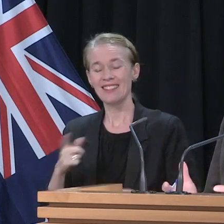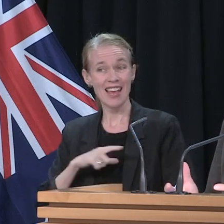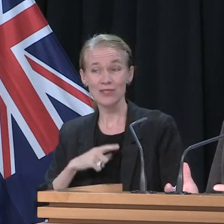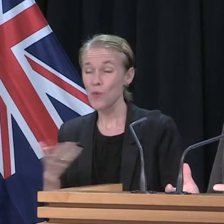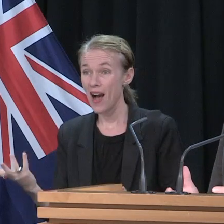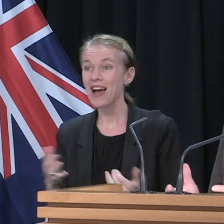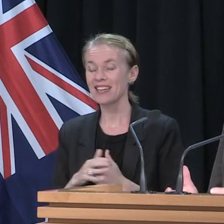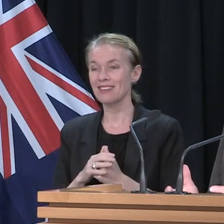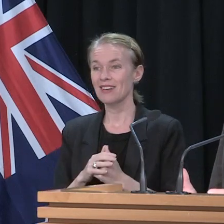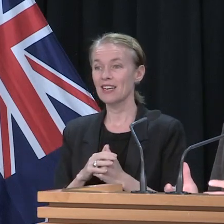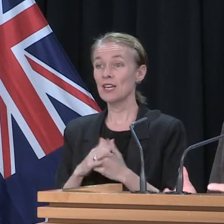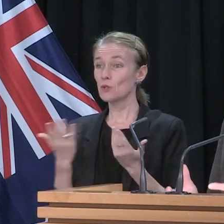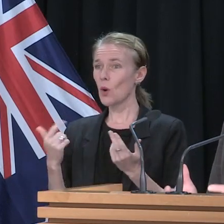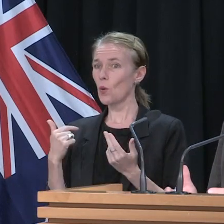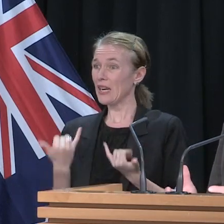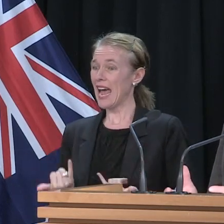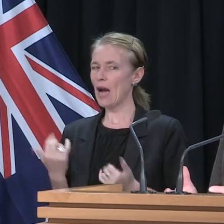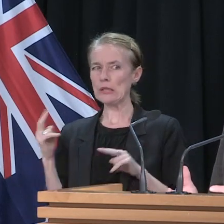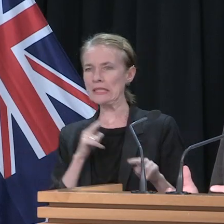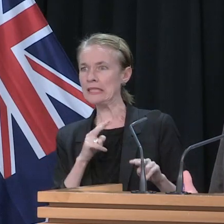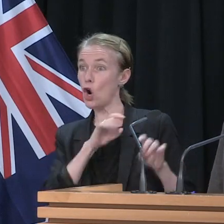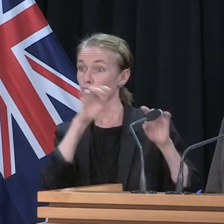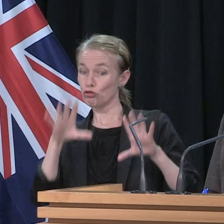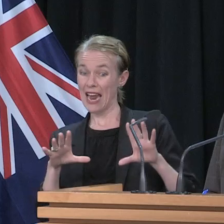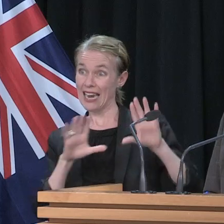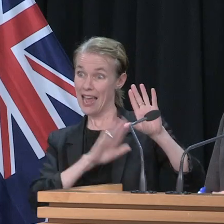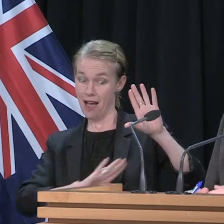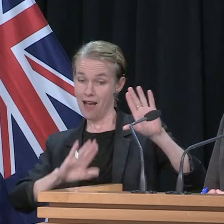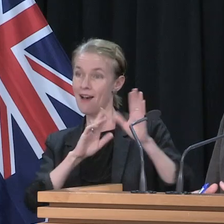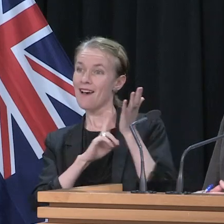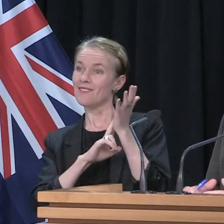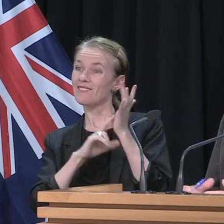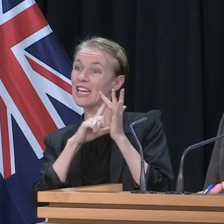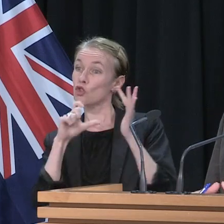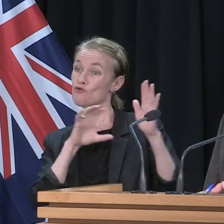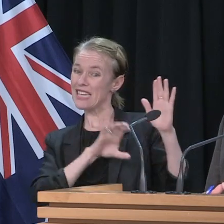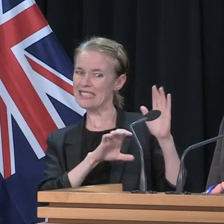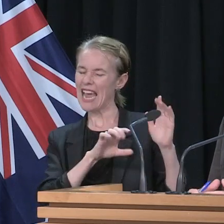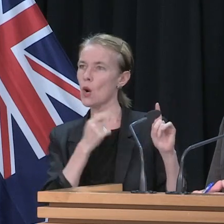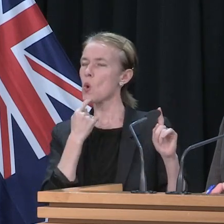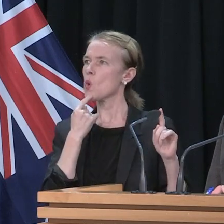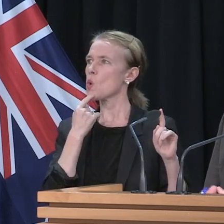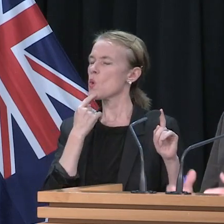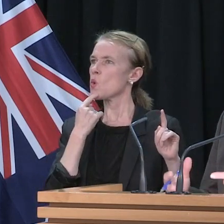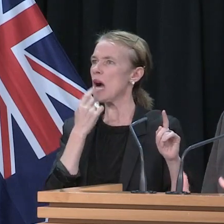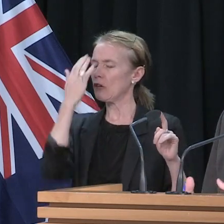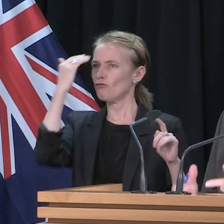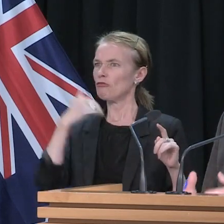surprising. However, what we also need to do and I think many people have looked at Victoria and it's a real